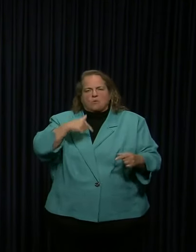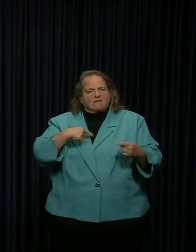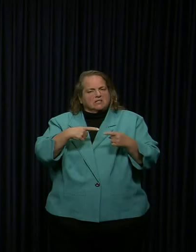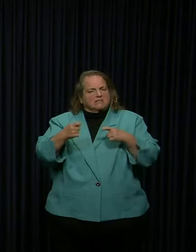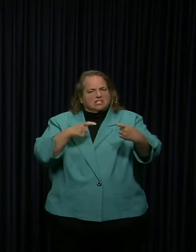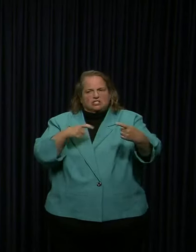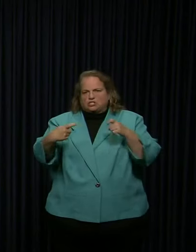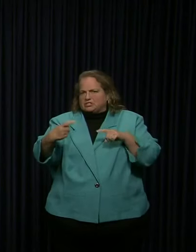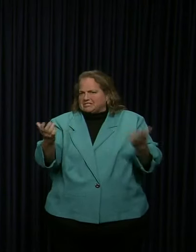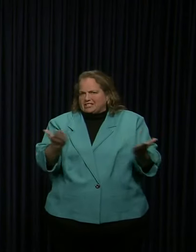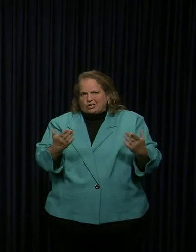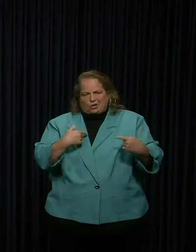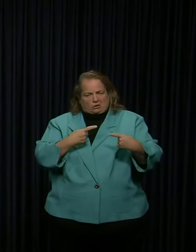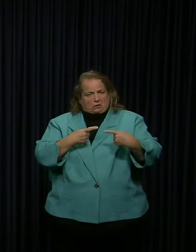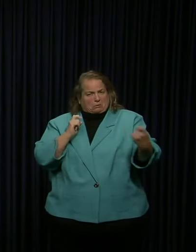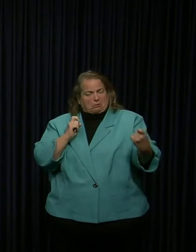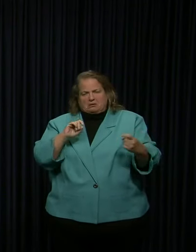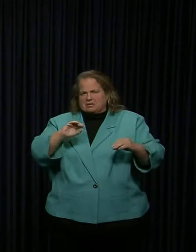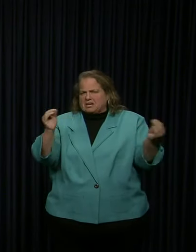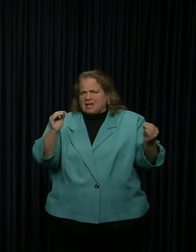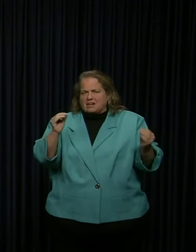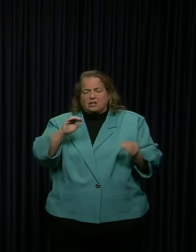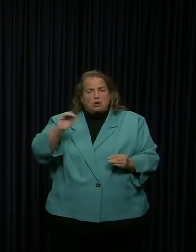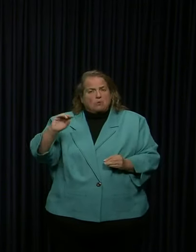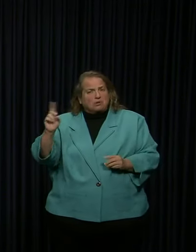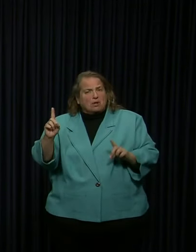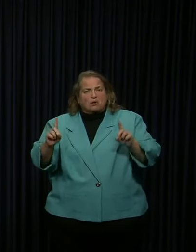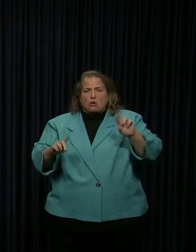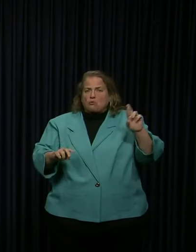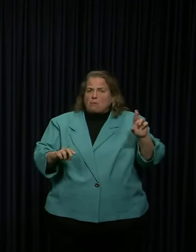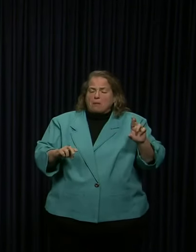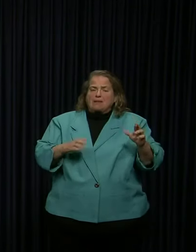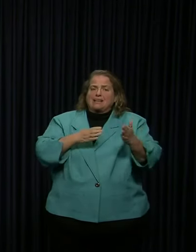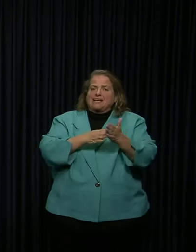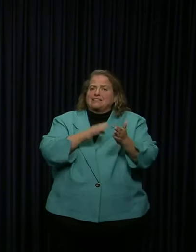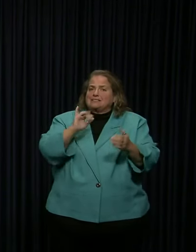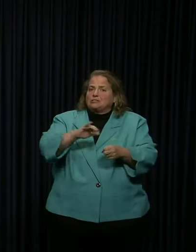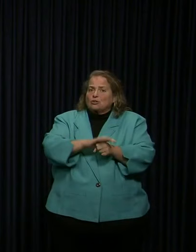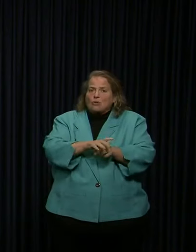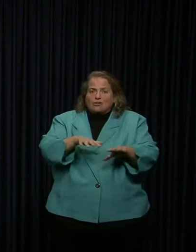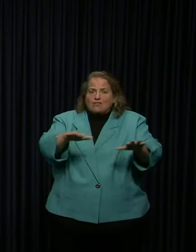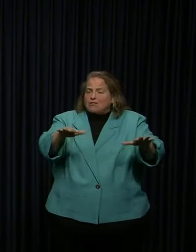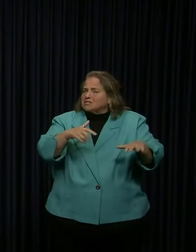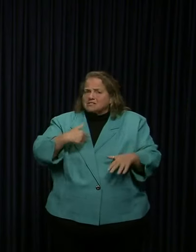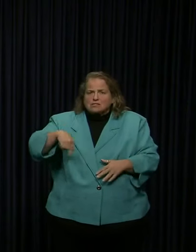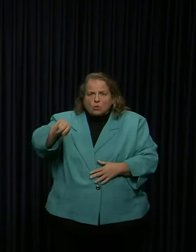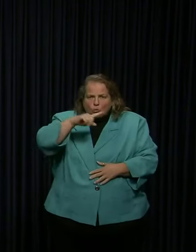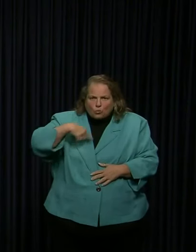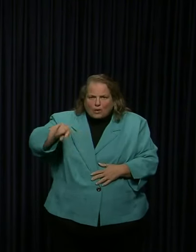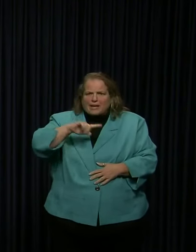THE ACTIONS. I'M JUST GOING TO MENTION A COUPLE OF THEM TODAY. OBVIOUSLY STAY HEALTHY A HOME.